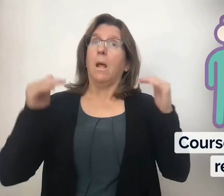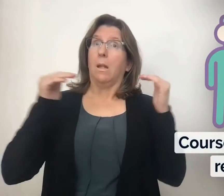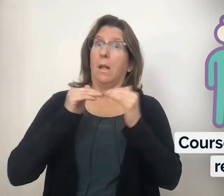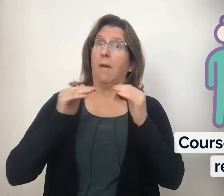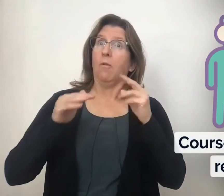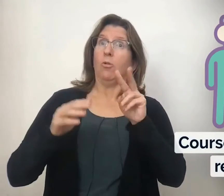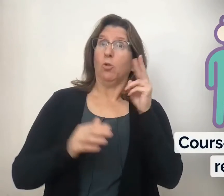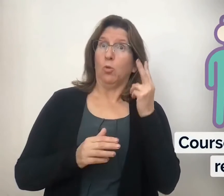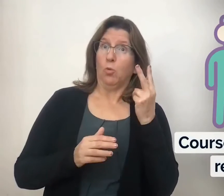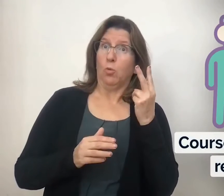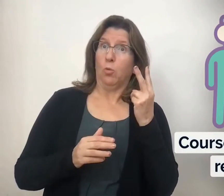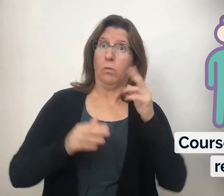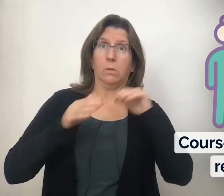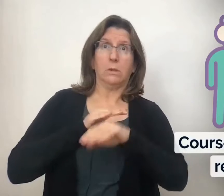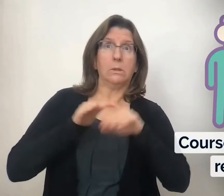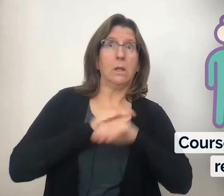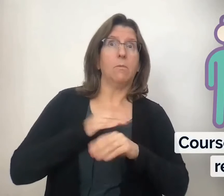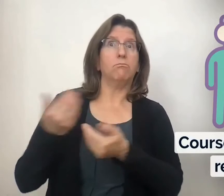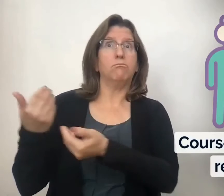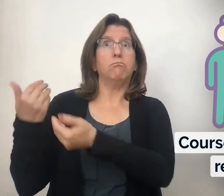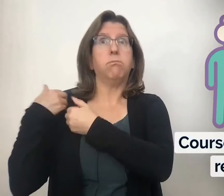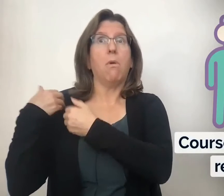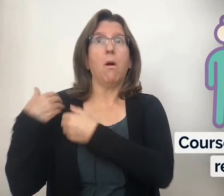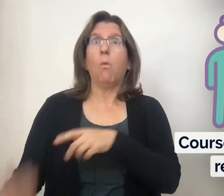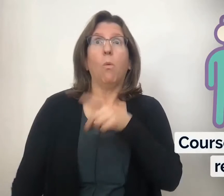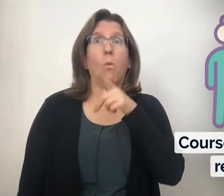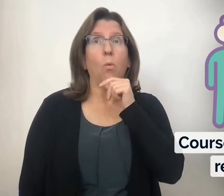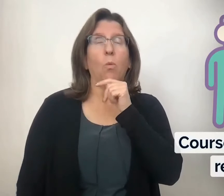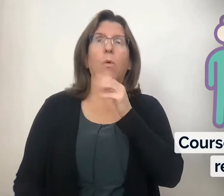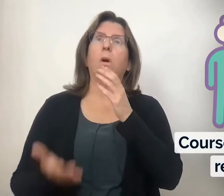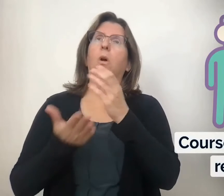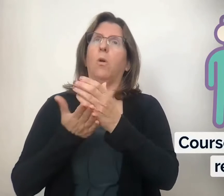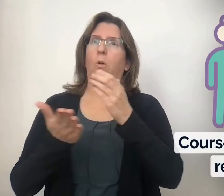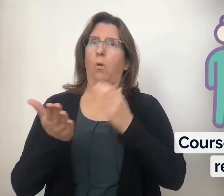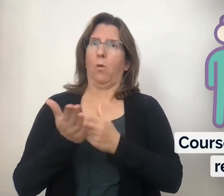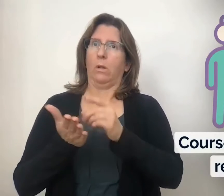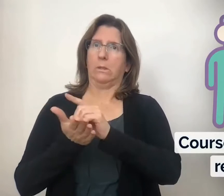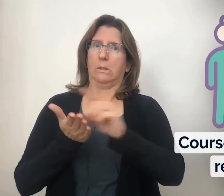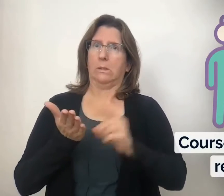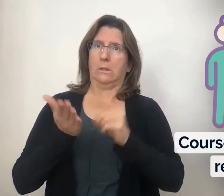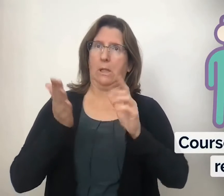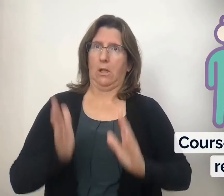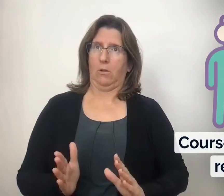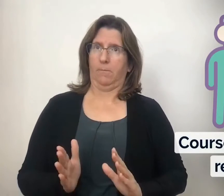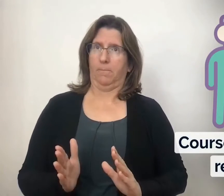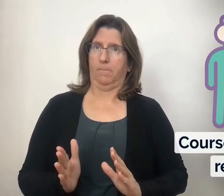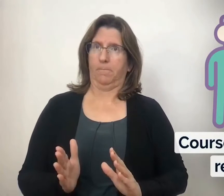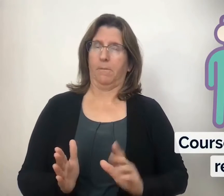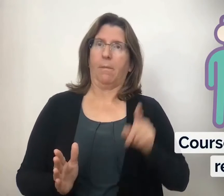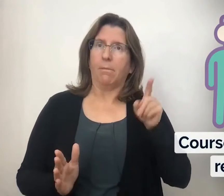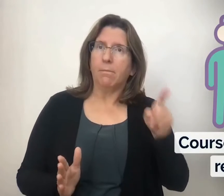Incorporating level 2 accessibility features is the responsibility of the course designer.